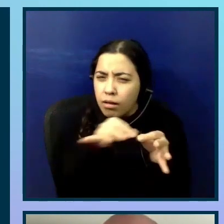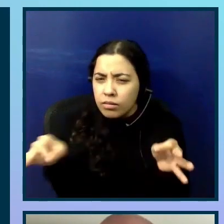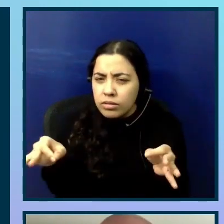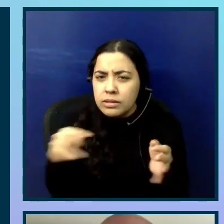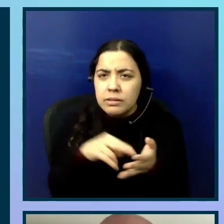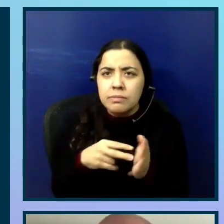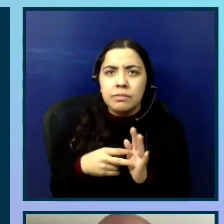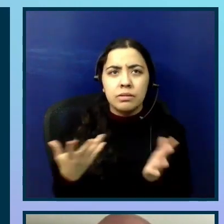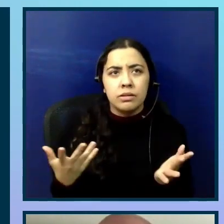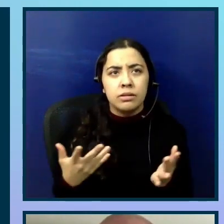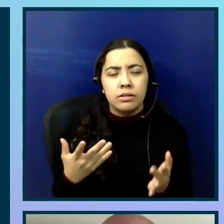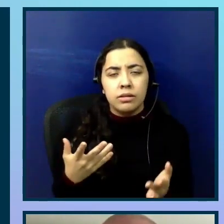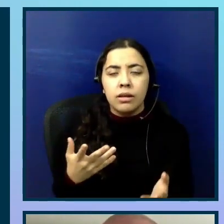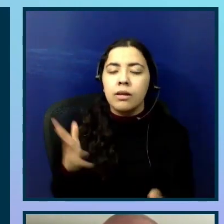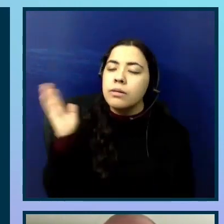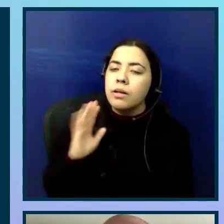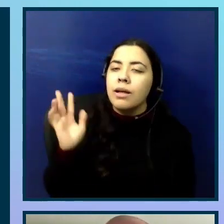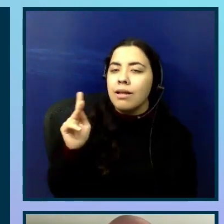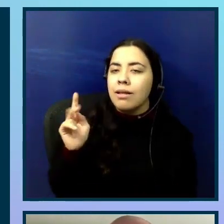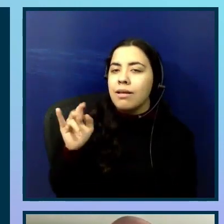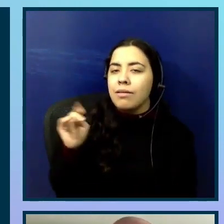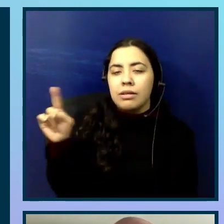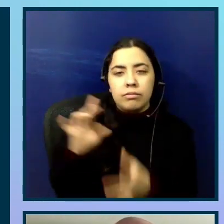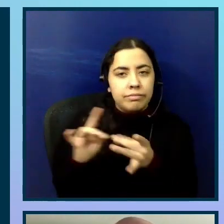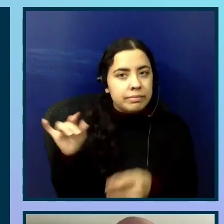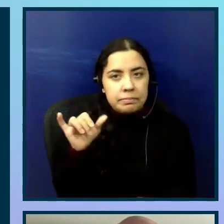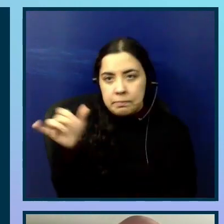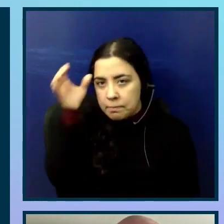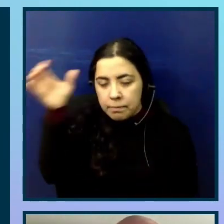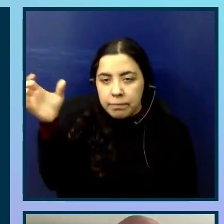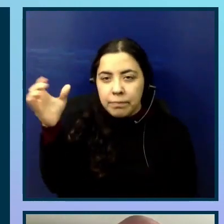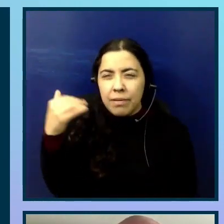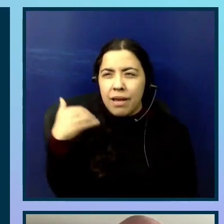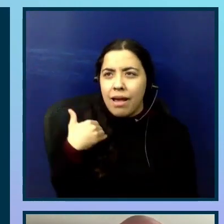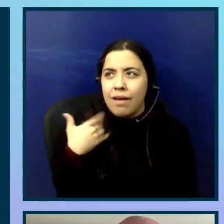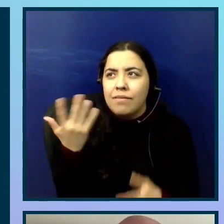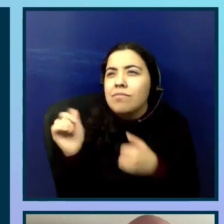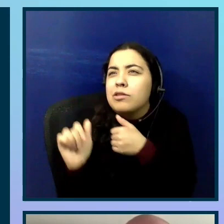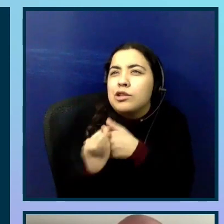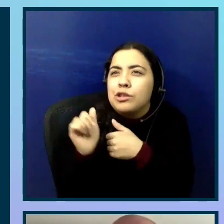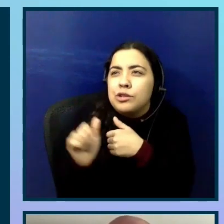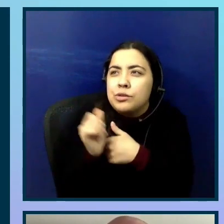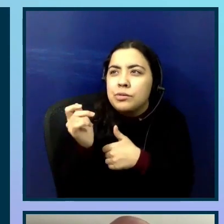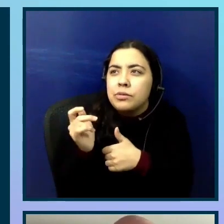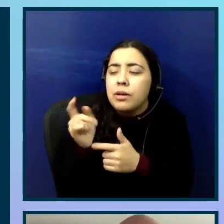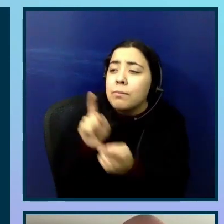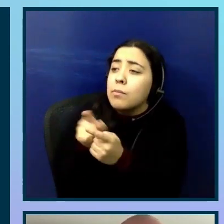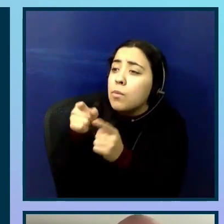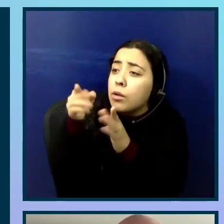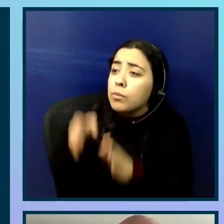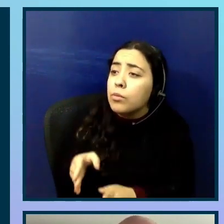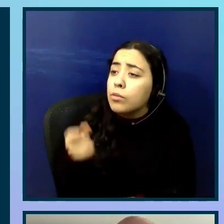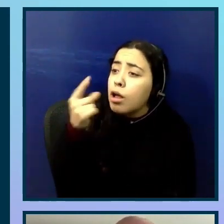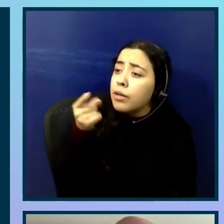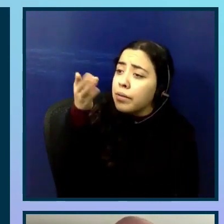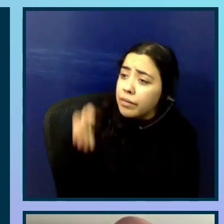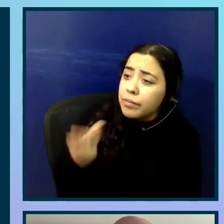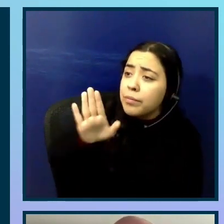And Kevin was talking about this earlier as well, is there's this kind of danger that you meet one person, you understand their needs, and then you try